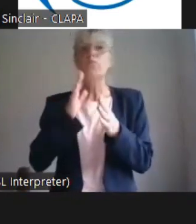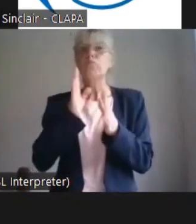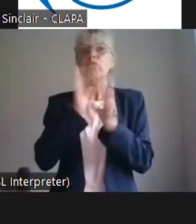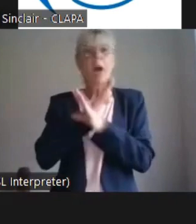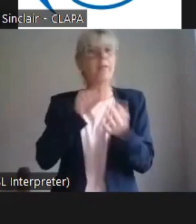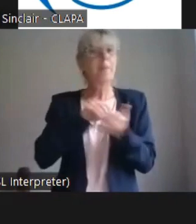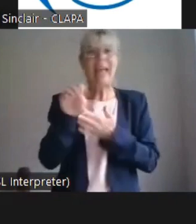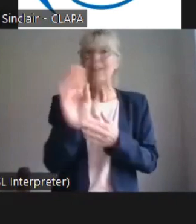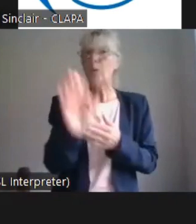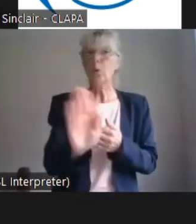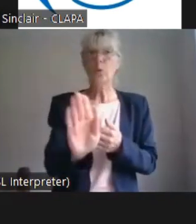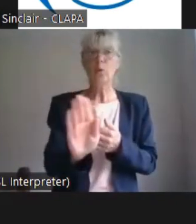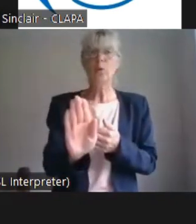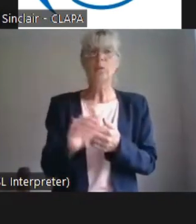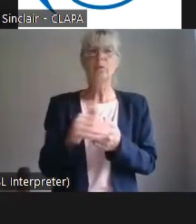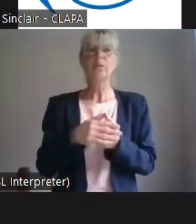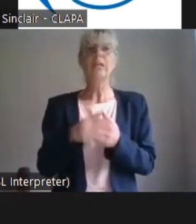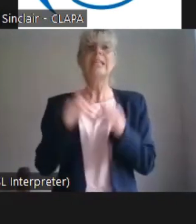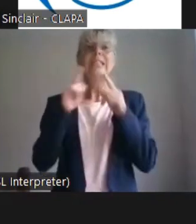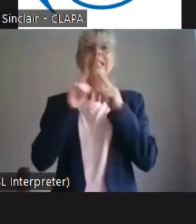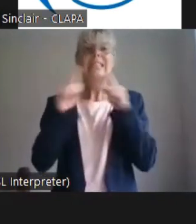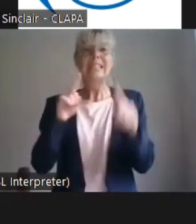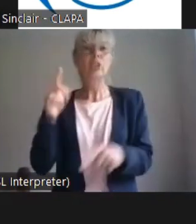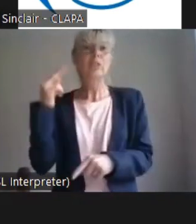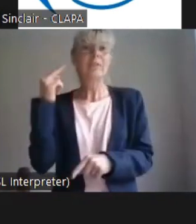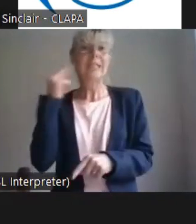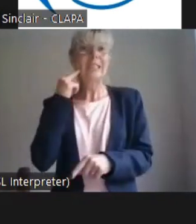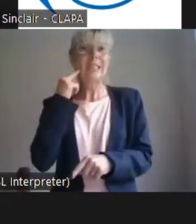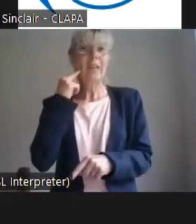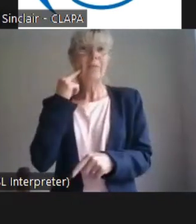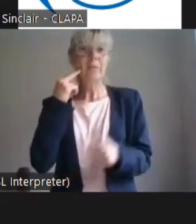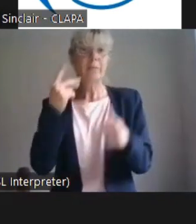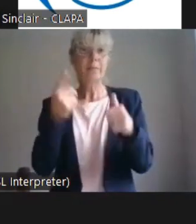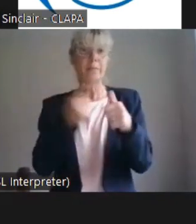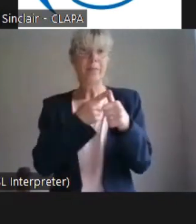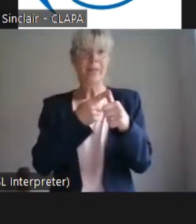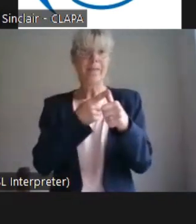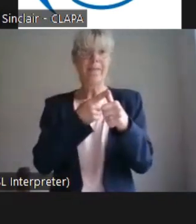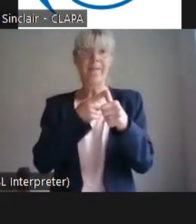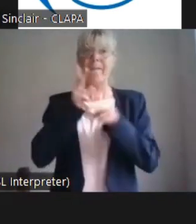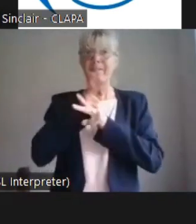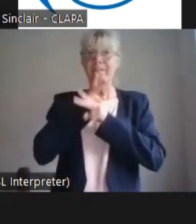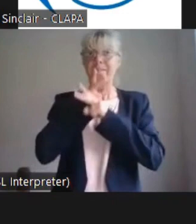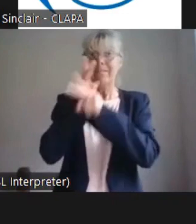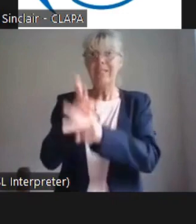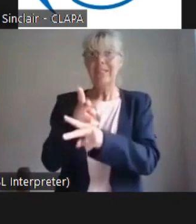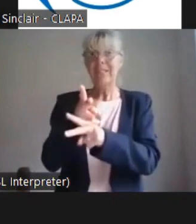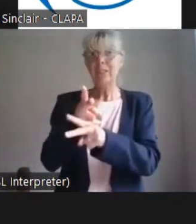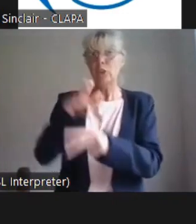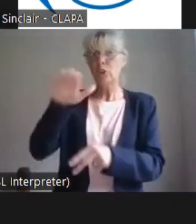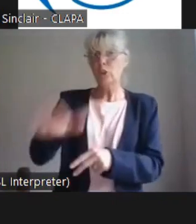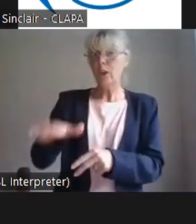um but the pro the teacher of the deaf a visits the child in the schools so they see how their